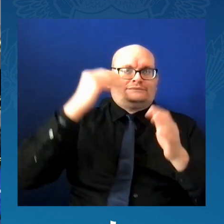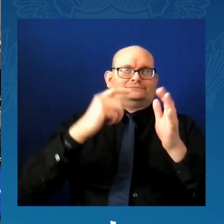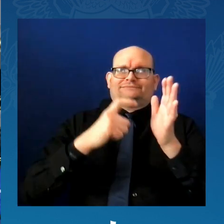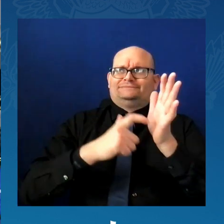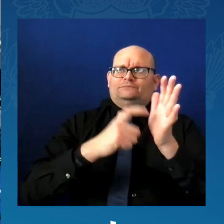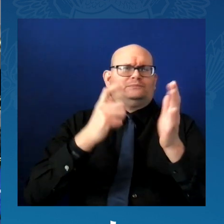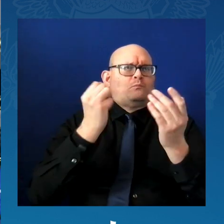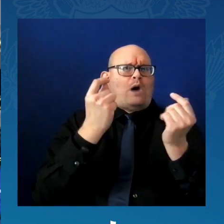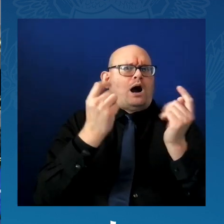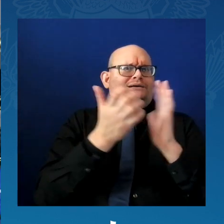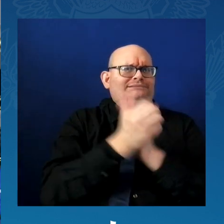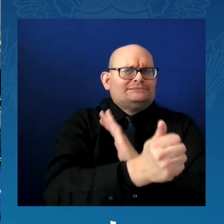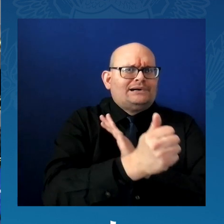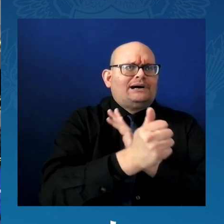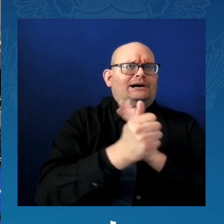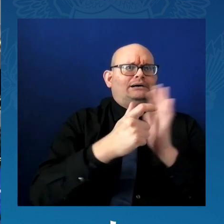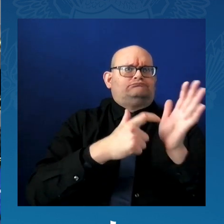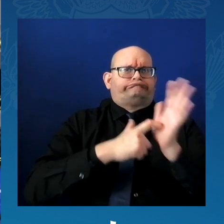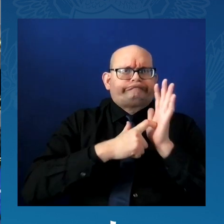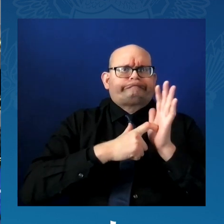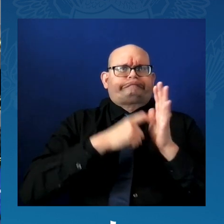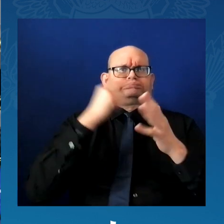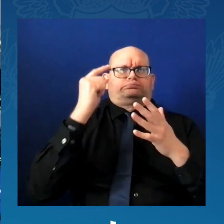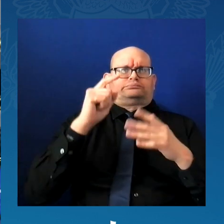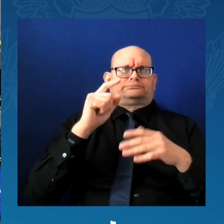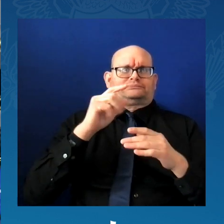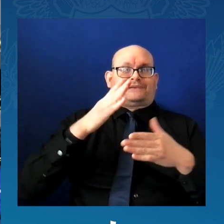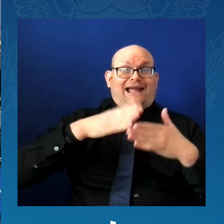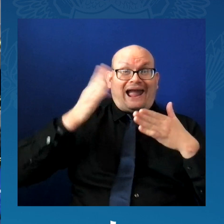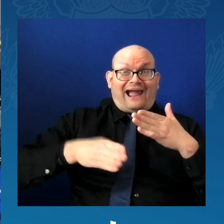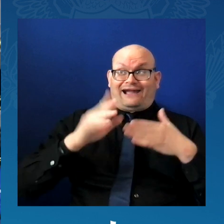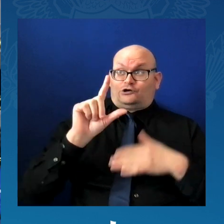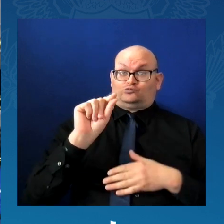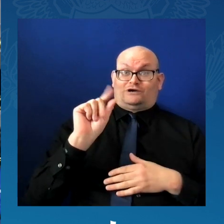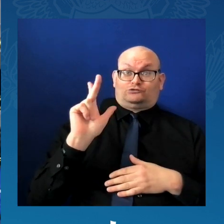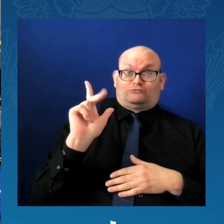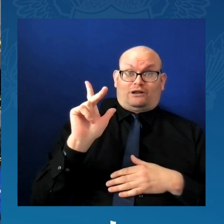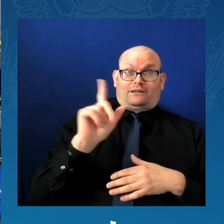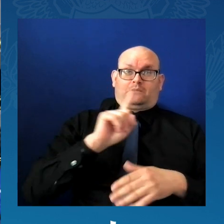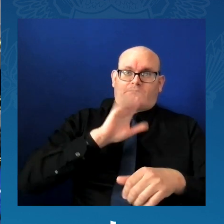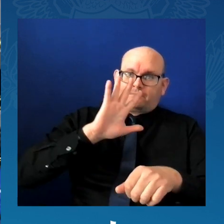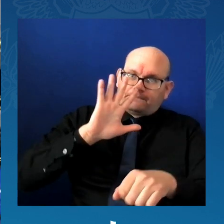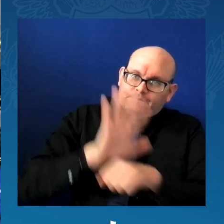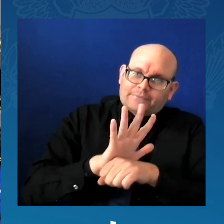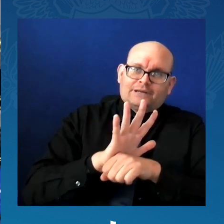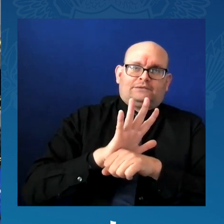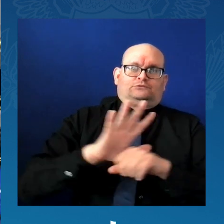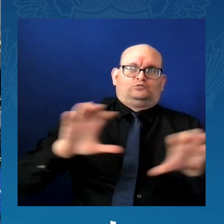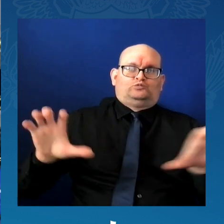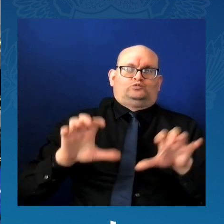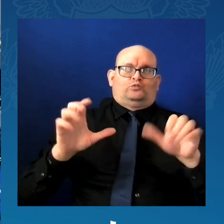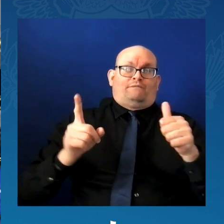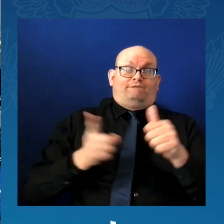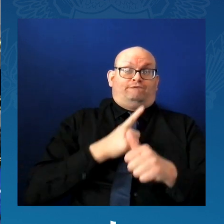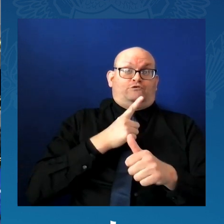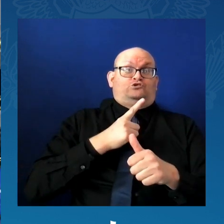Number two, by the end of 2023, we commit to conducting the first registered apprenticeship accelerator focused on the space center.